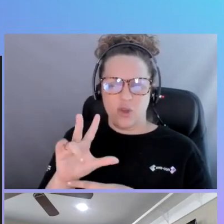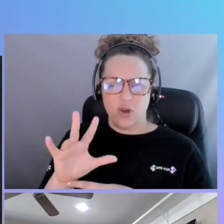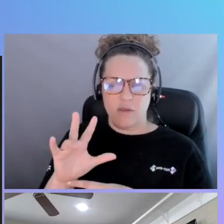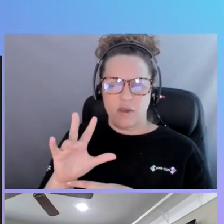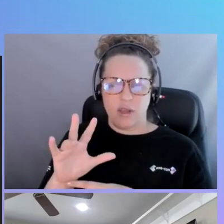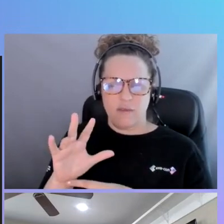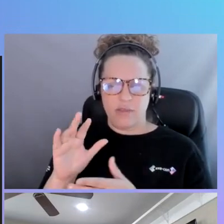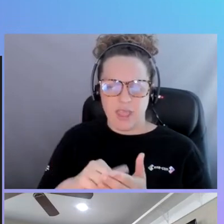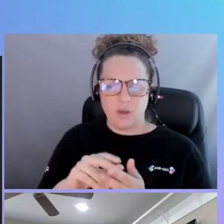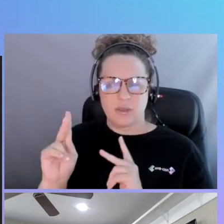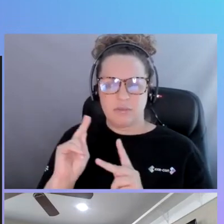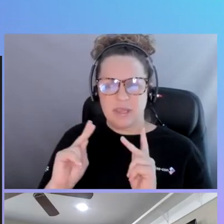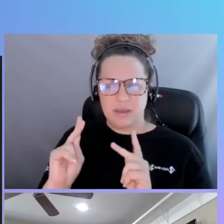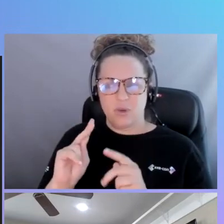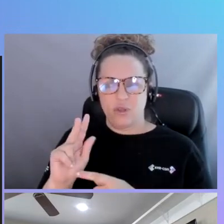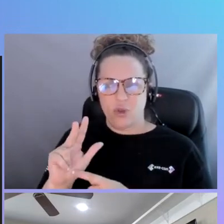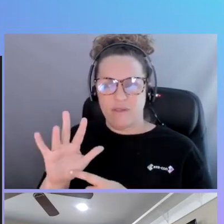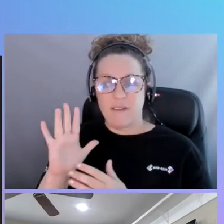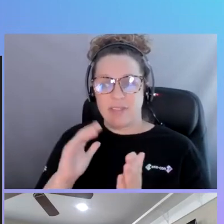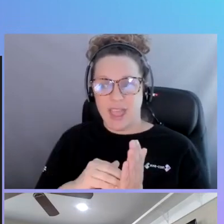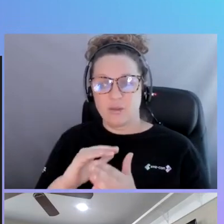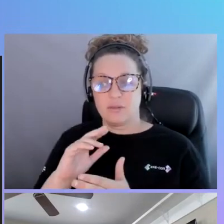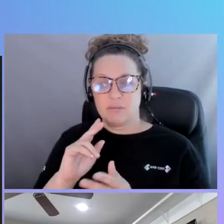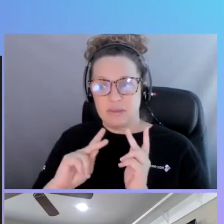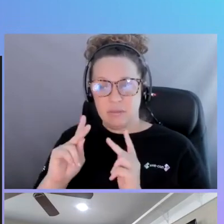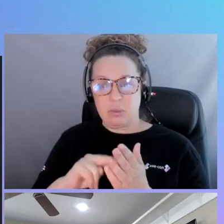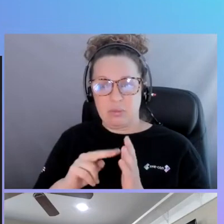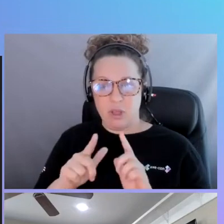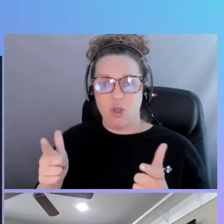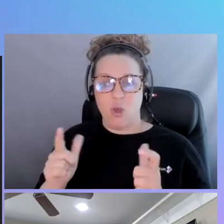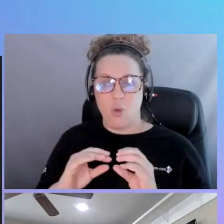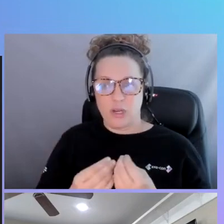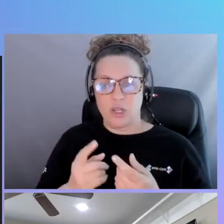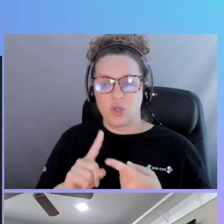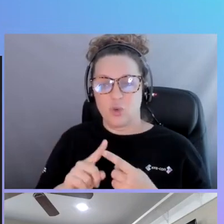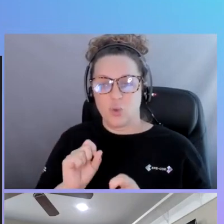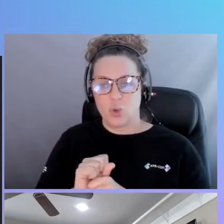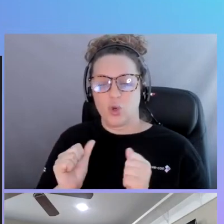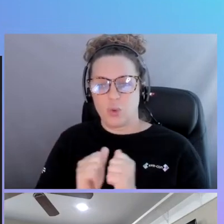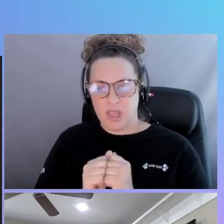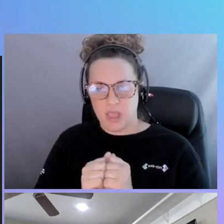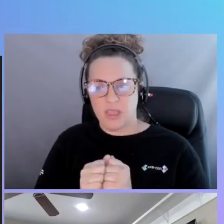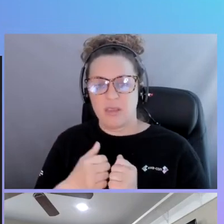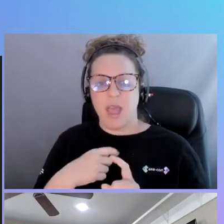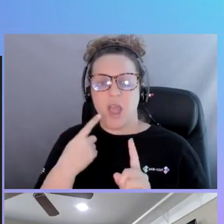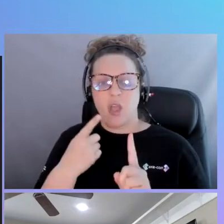large organization to work with. My goal was to shift the culture